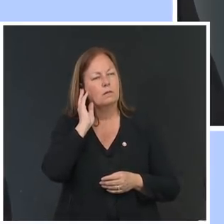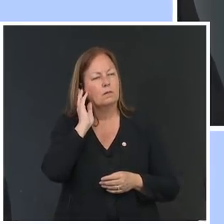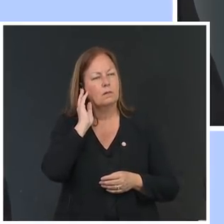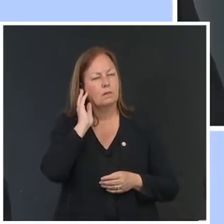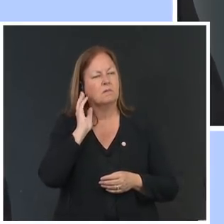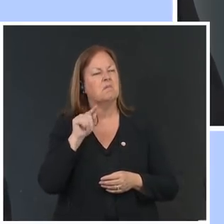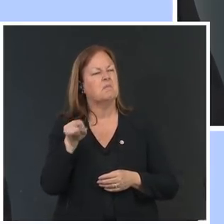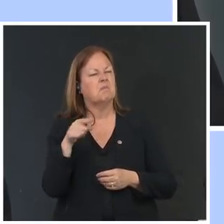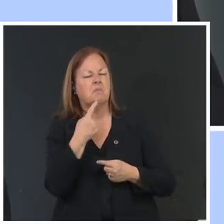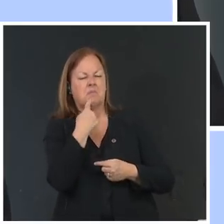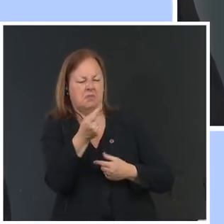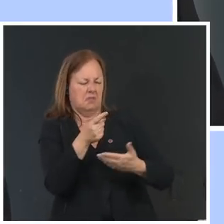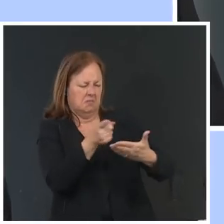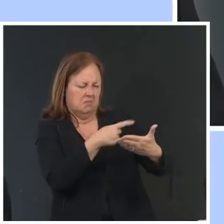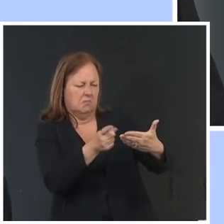as was mentioned earlier, the UN declaration of human rights.